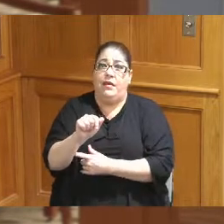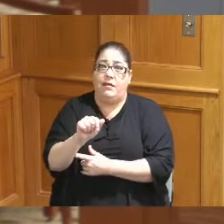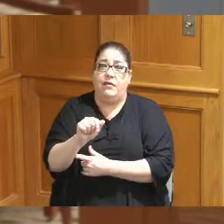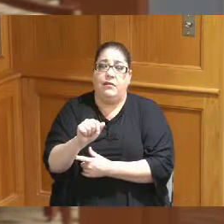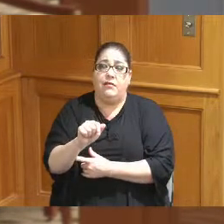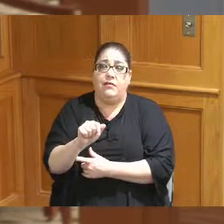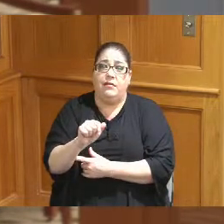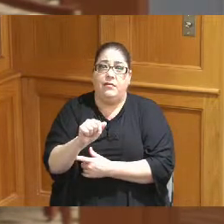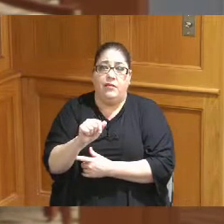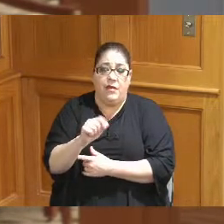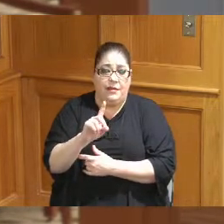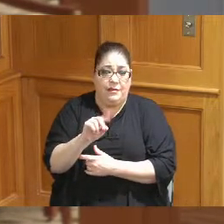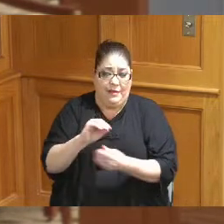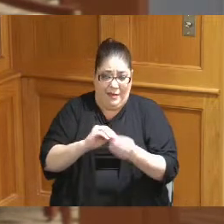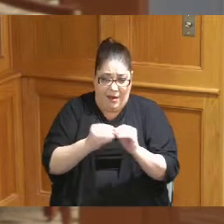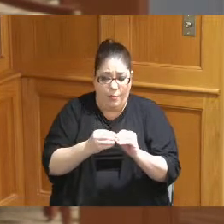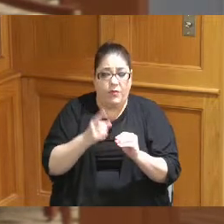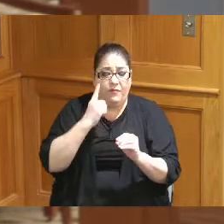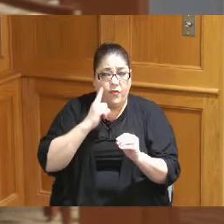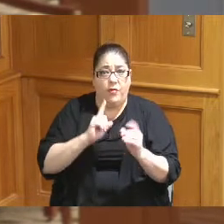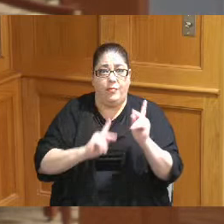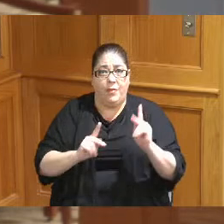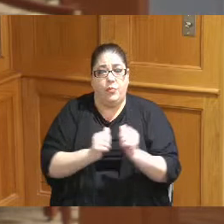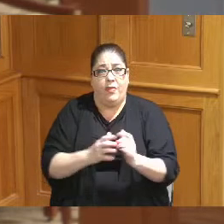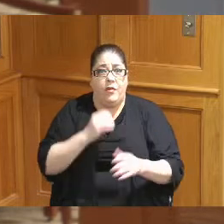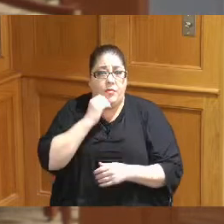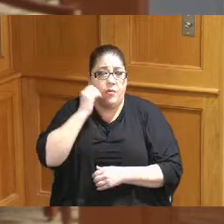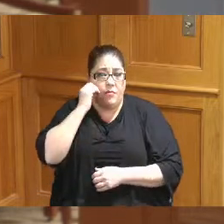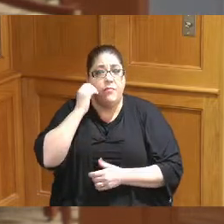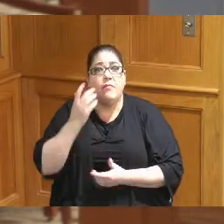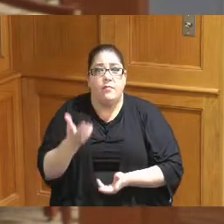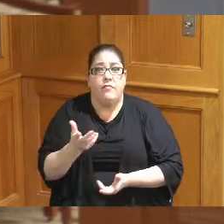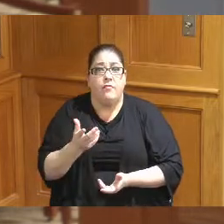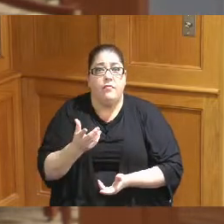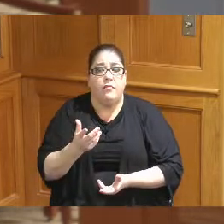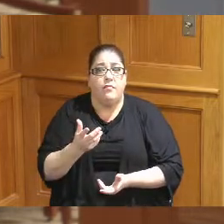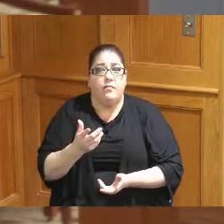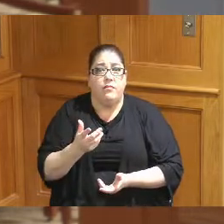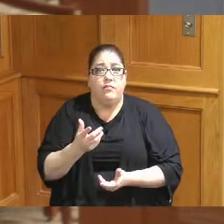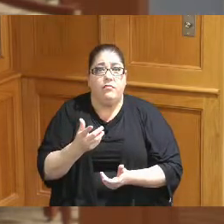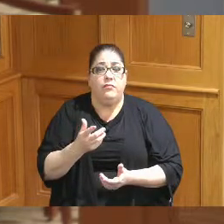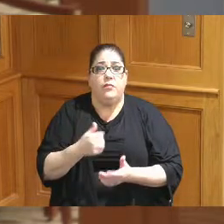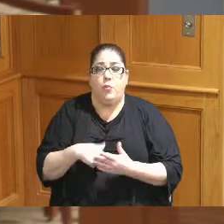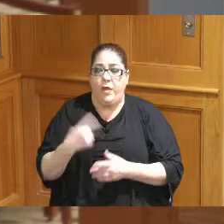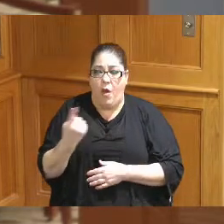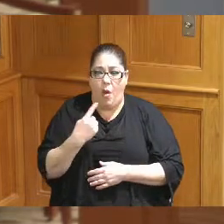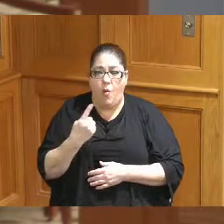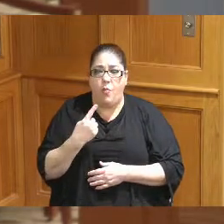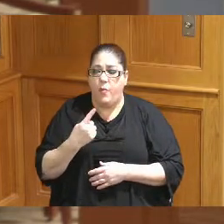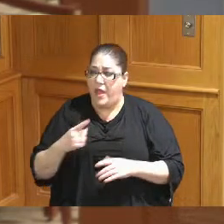what the demand is among the homeless population we always you know convene our partner agencies